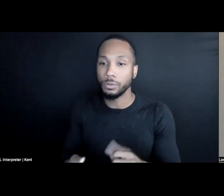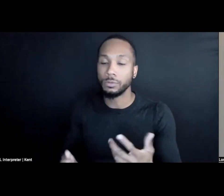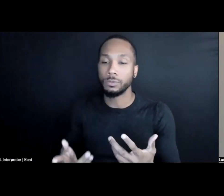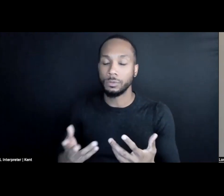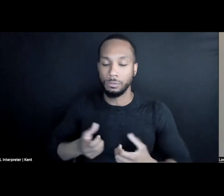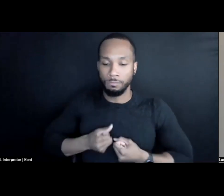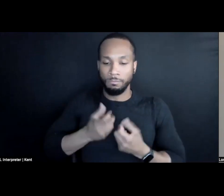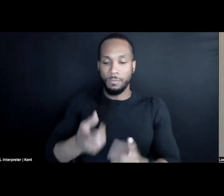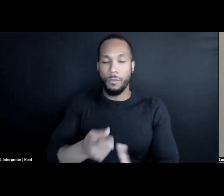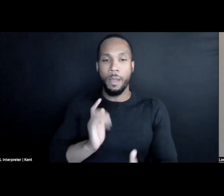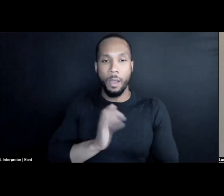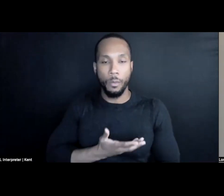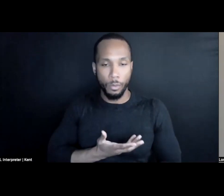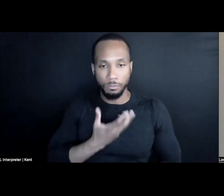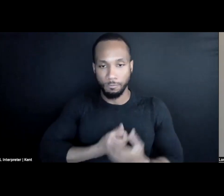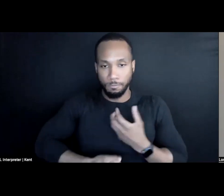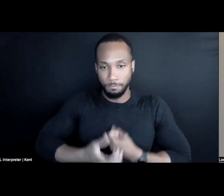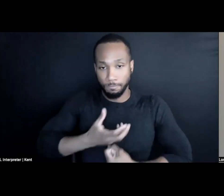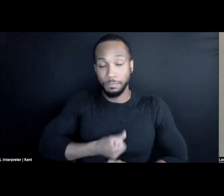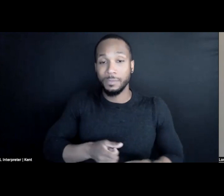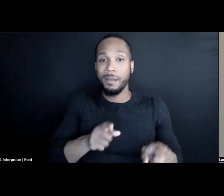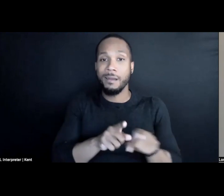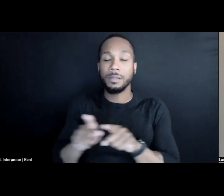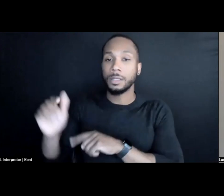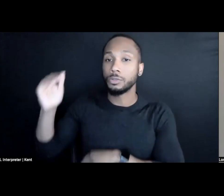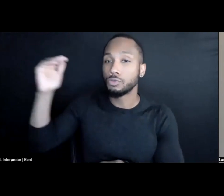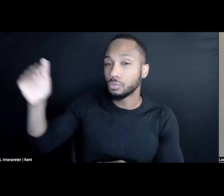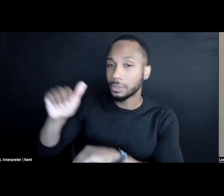As an adult, the night waits for the storm cloud